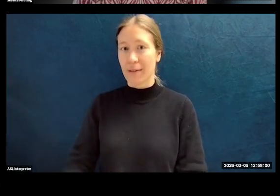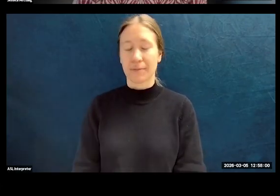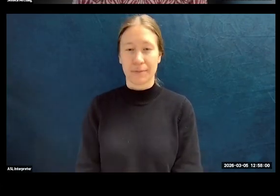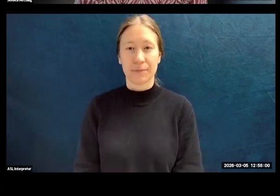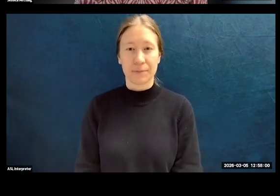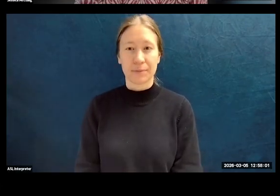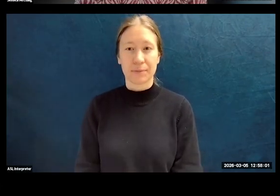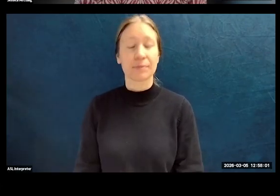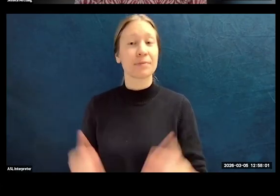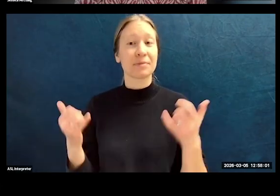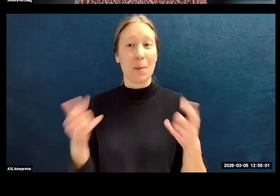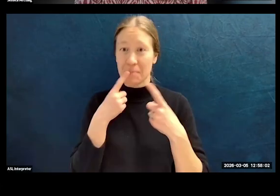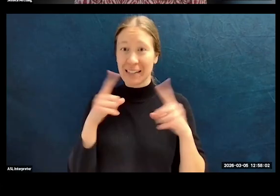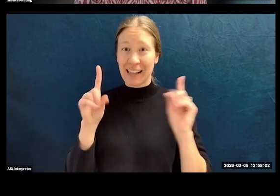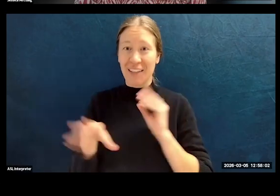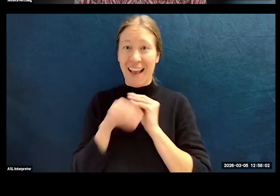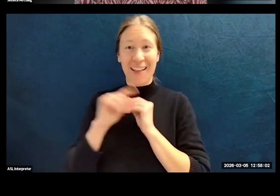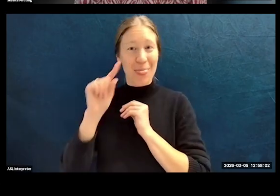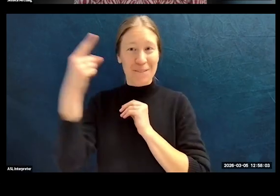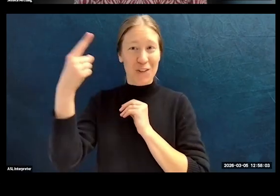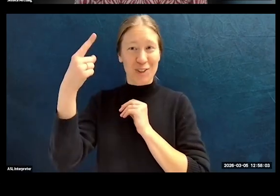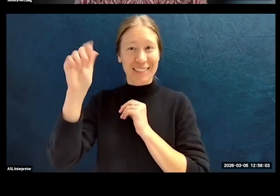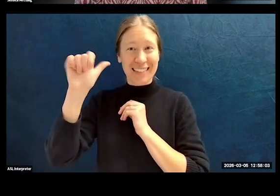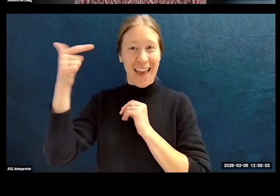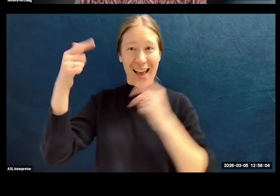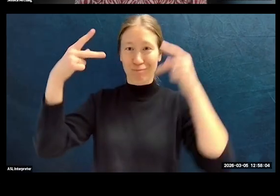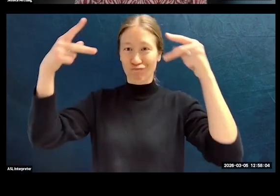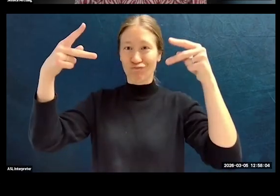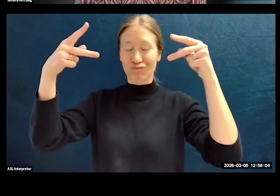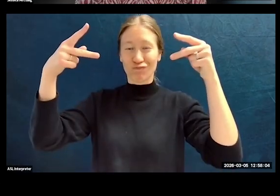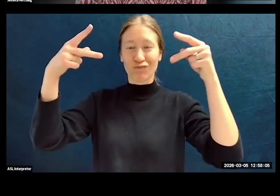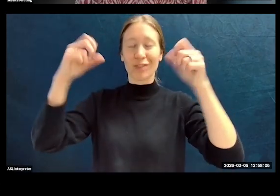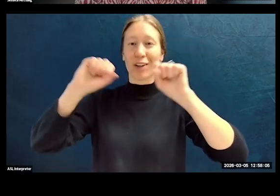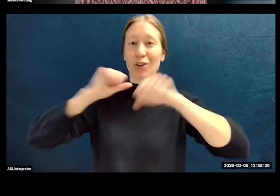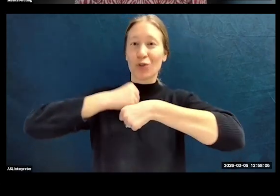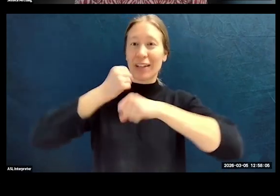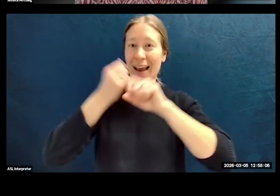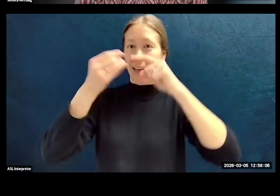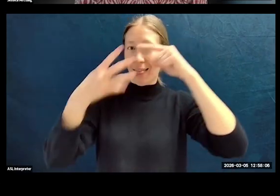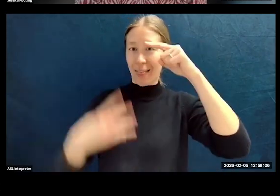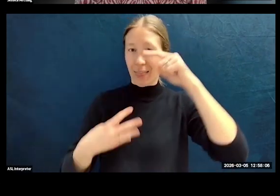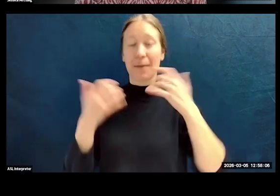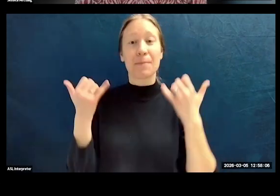We have successfully added our first tag to our tree. Next, we can start tagging the document content.